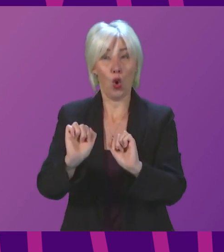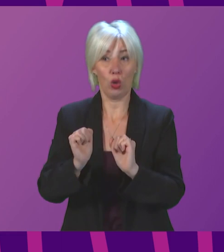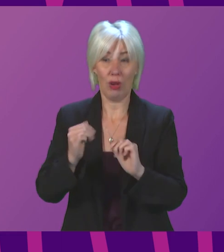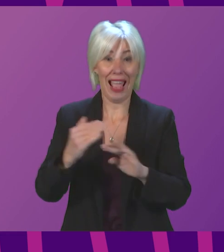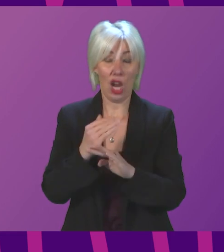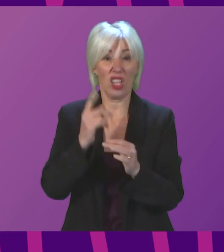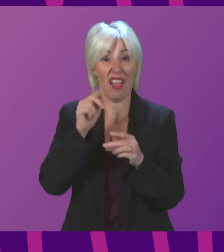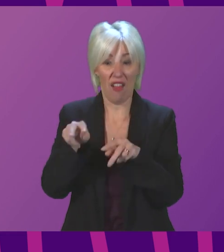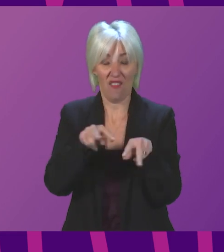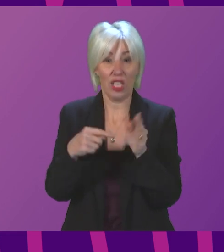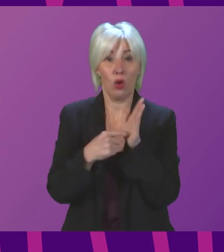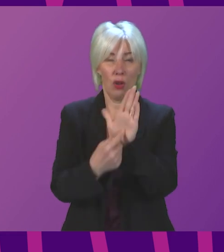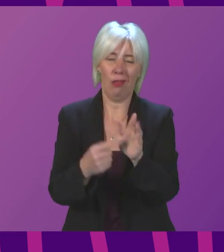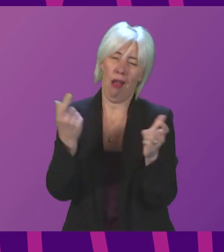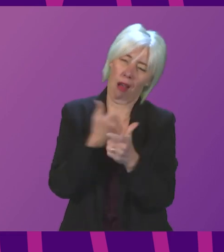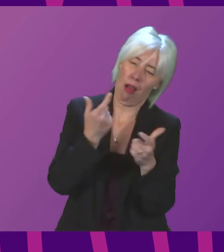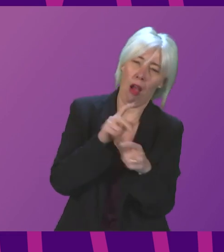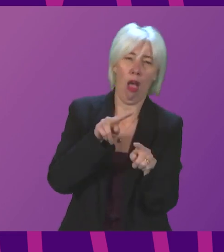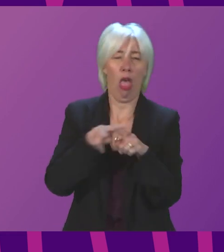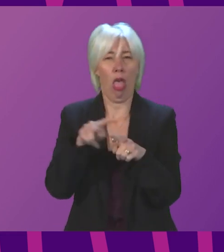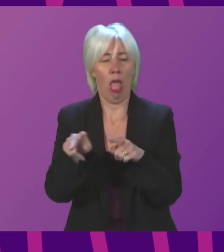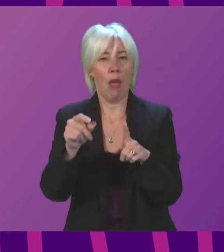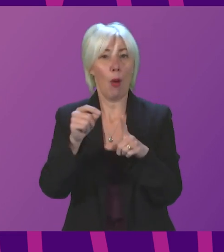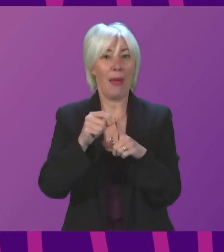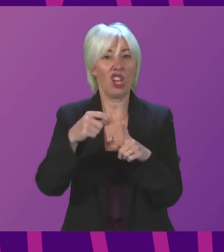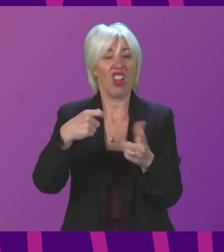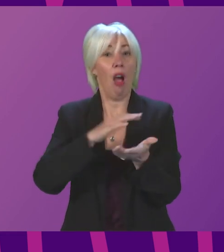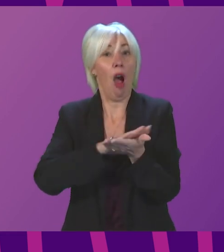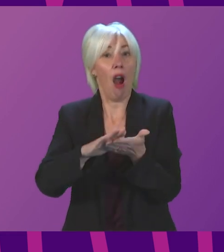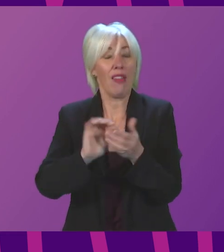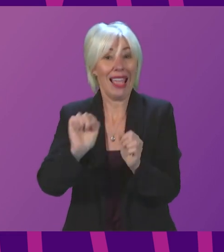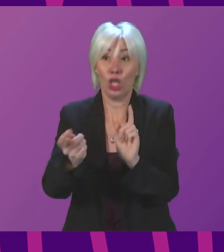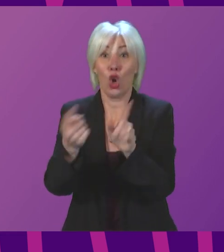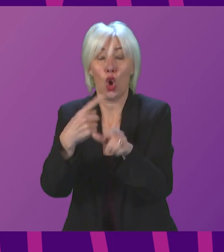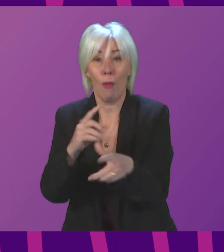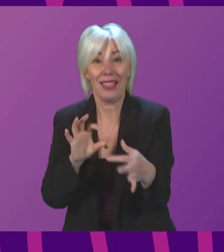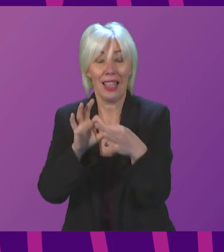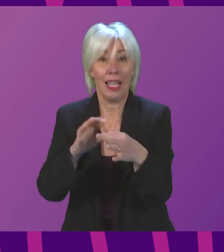that she laughed and joked about Patrick Harvie’s comments regarding the north-east and the North Sea sector.